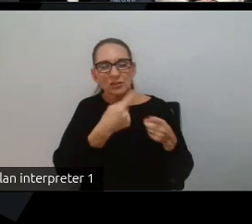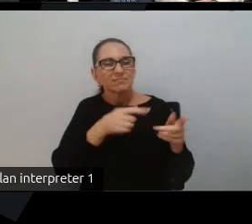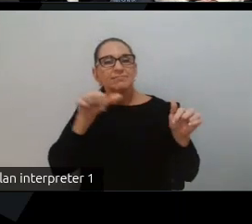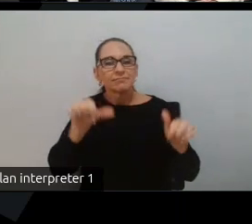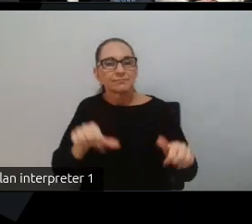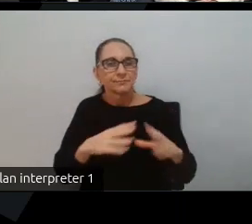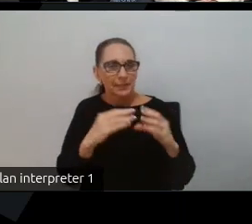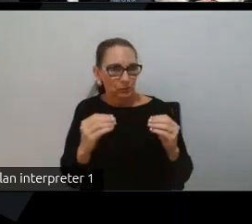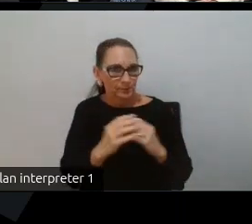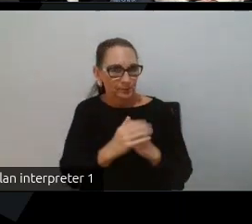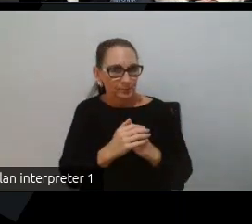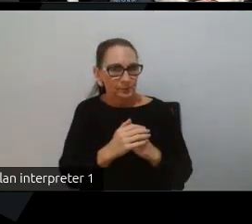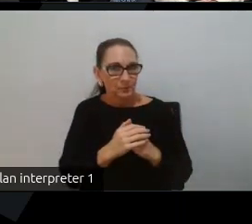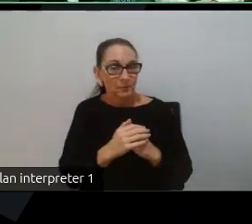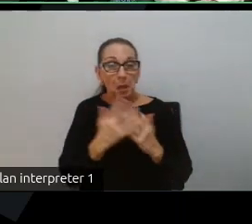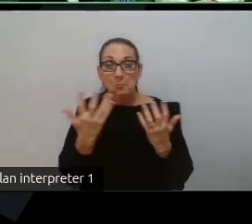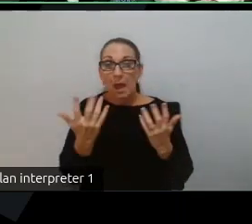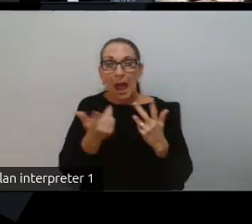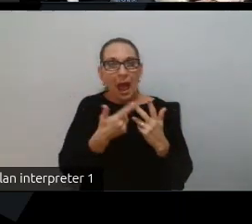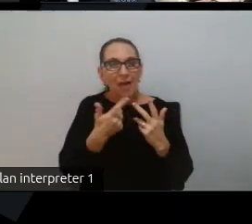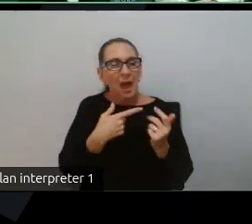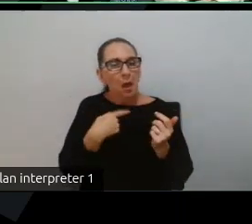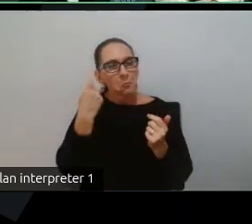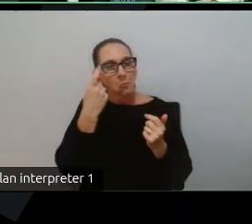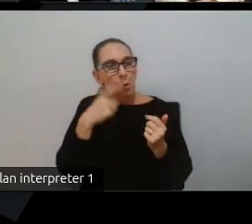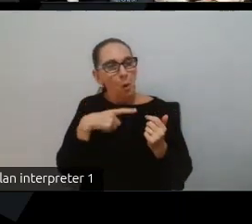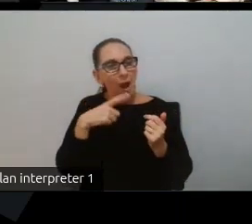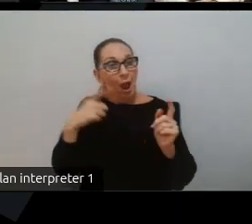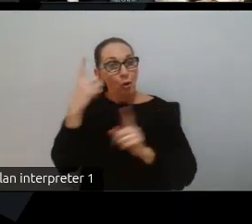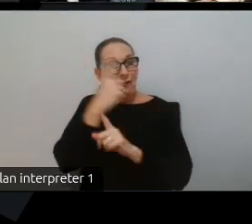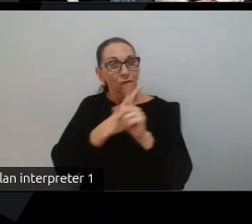why we might say a conference is not suitable. It could be things like health issues for the